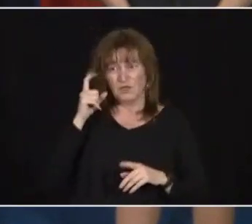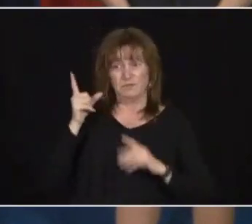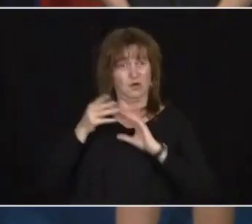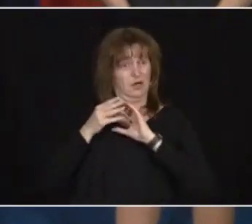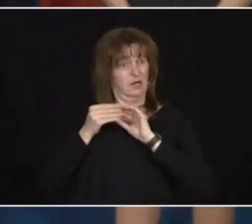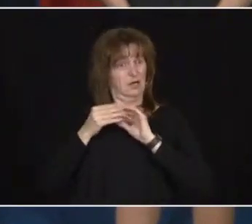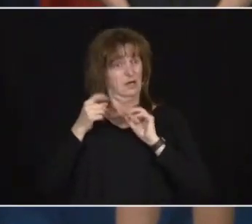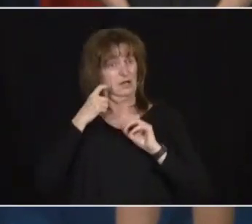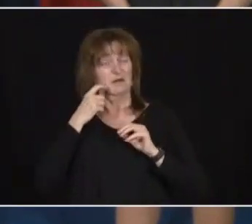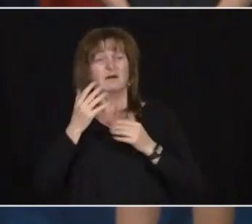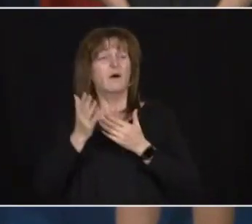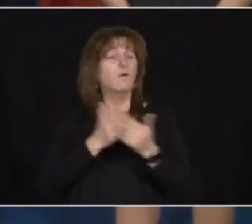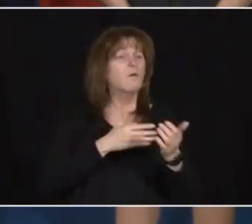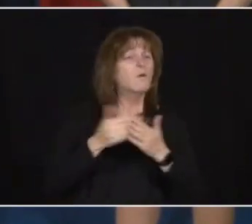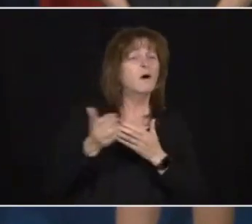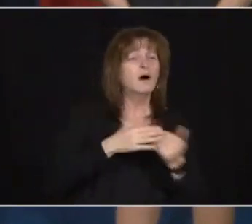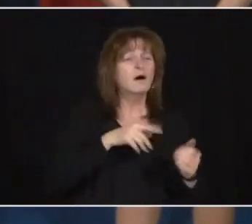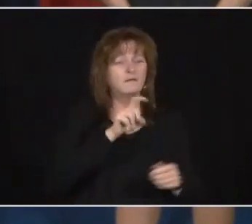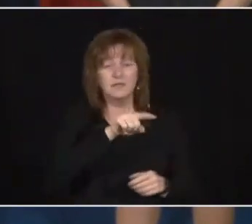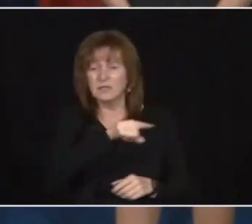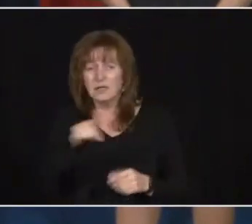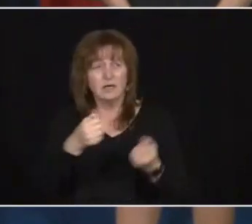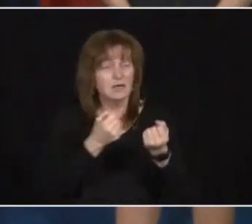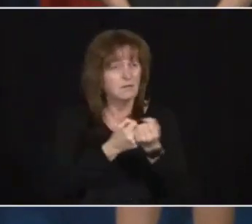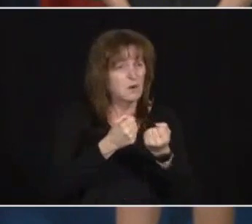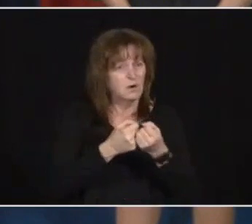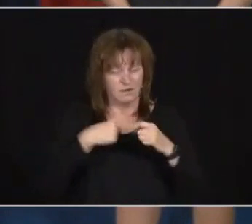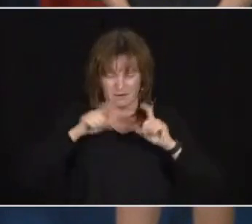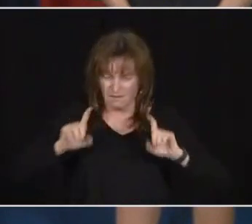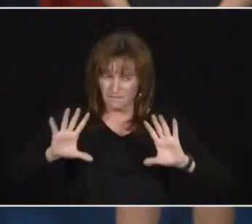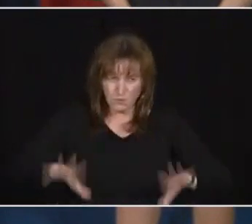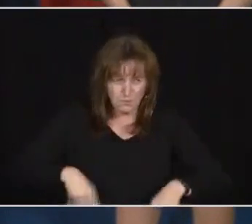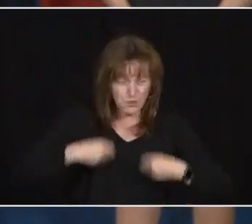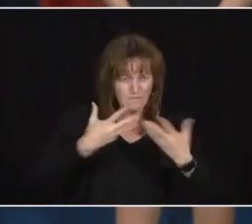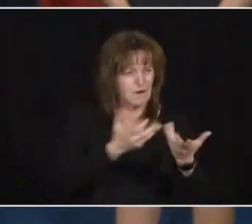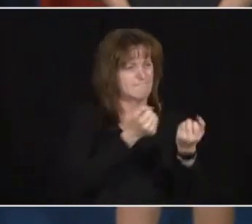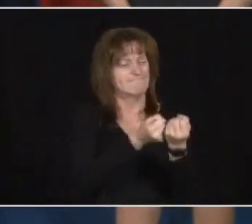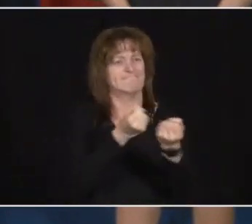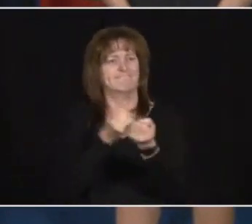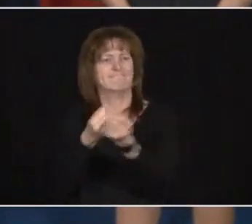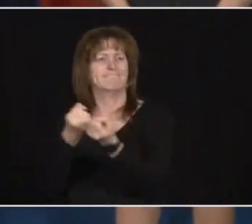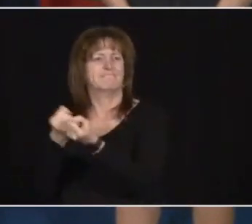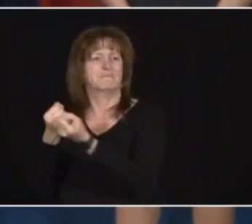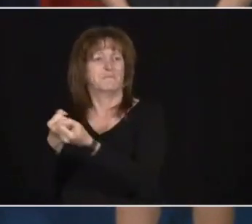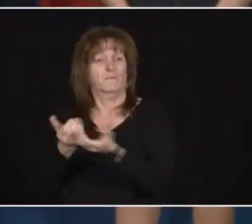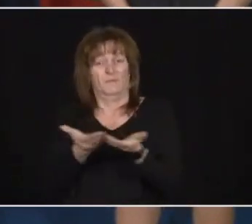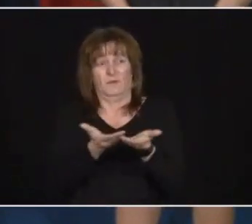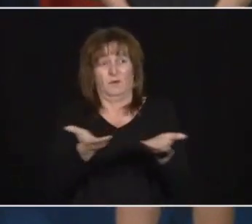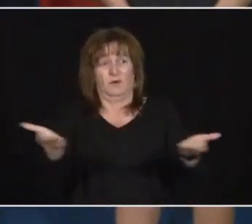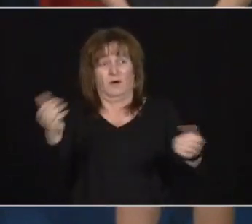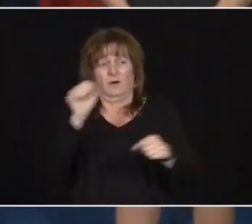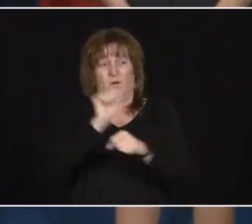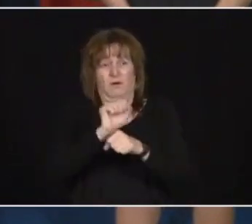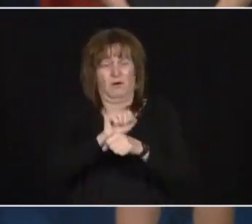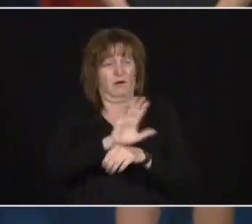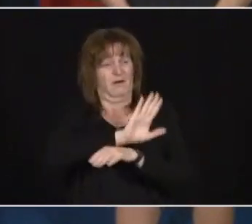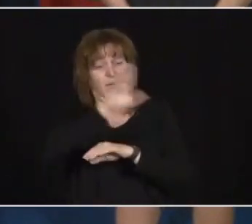takes to assist those on the front lines, to give them the relief they deserve as they work around the clock.